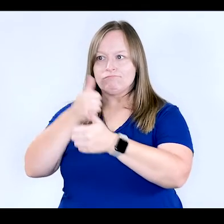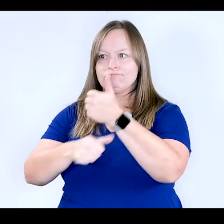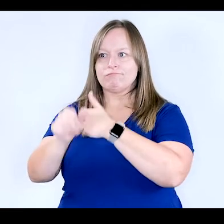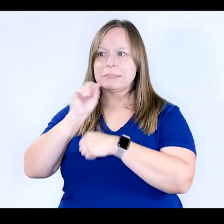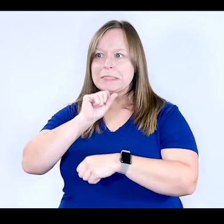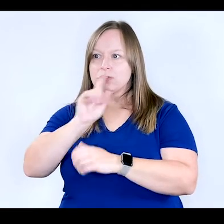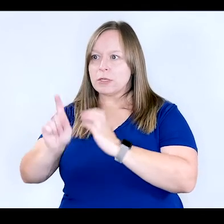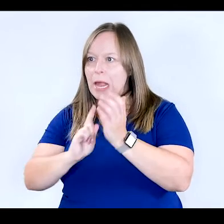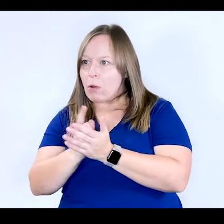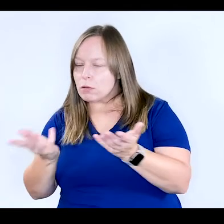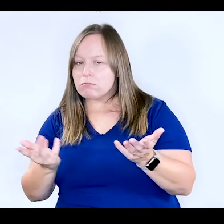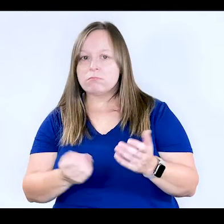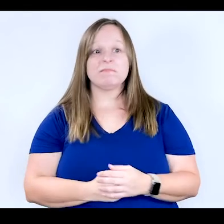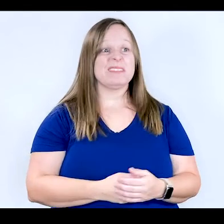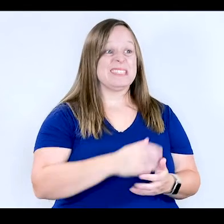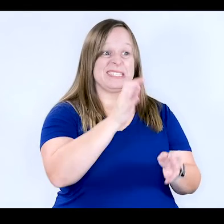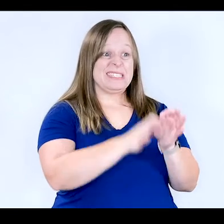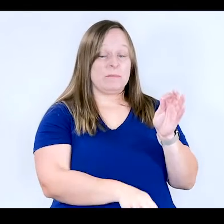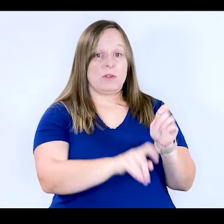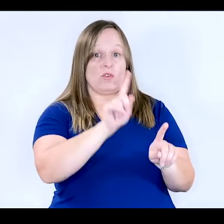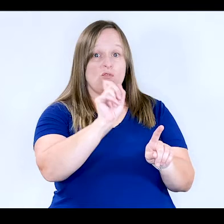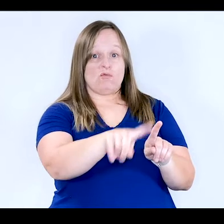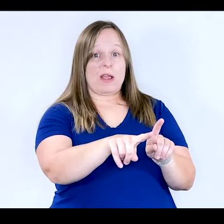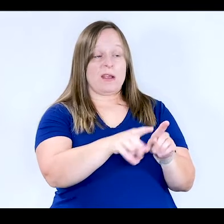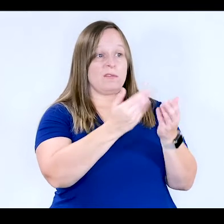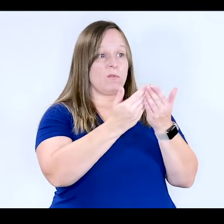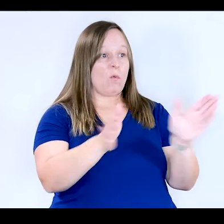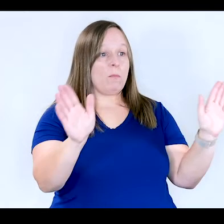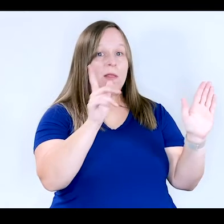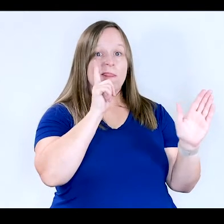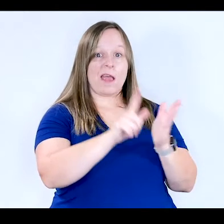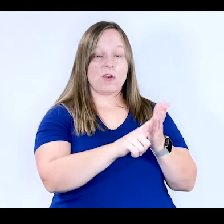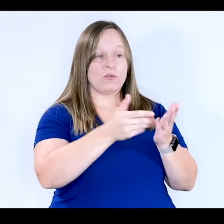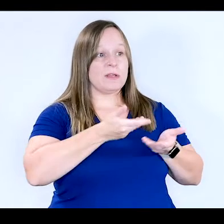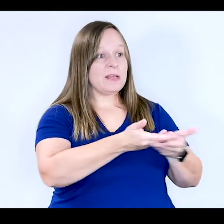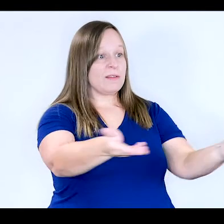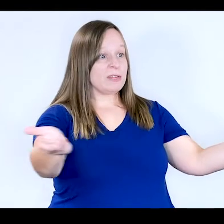Yeah. And our answer is simply that we're creating a sort of an open letter and an open invitation for